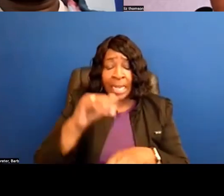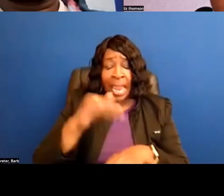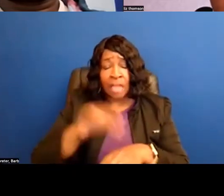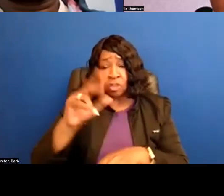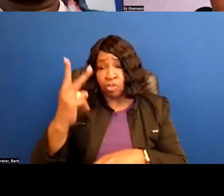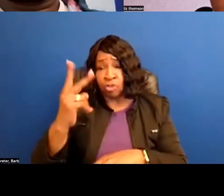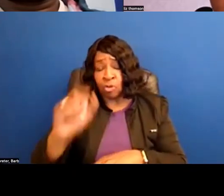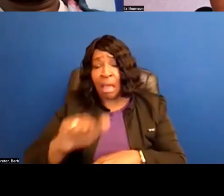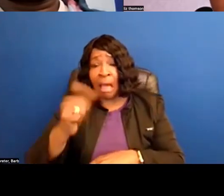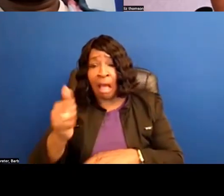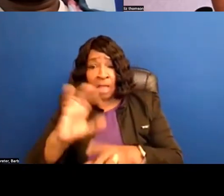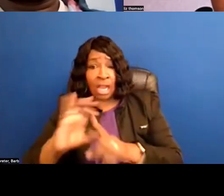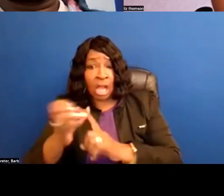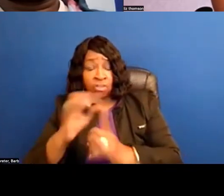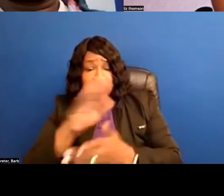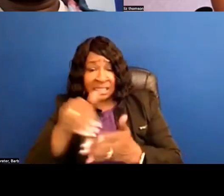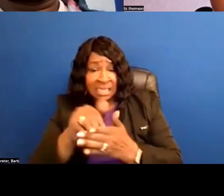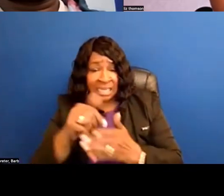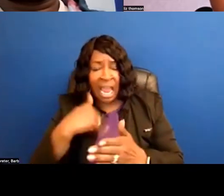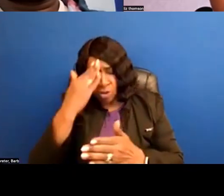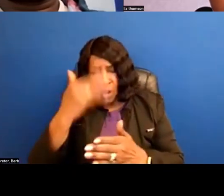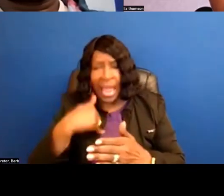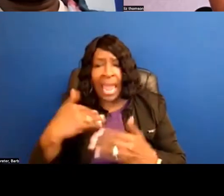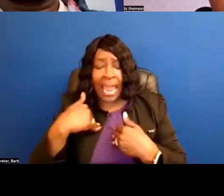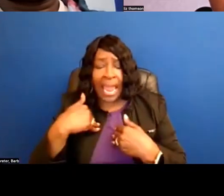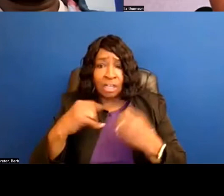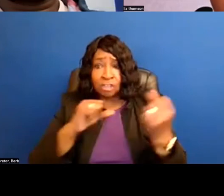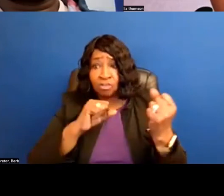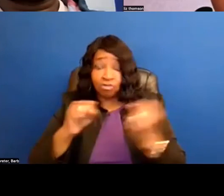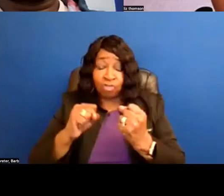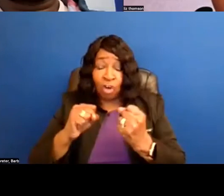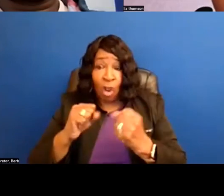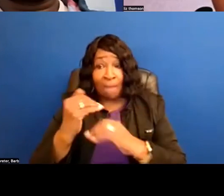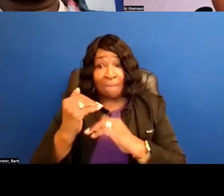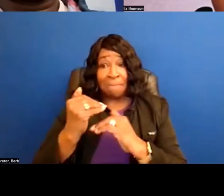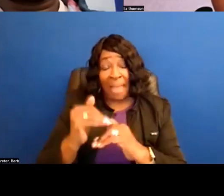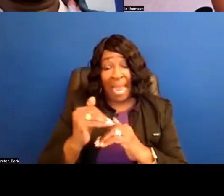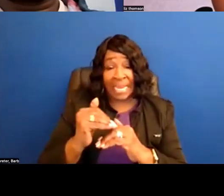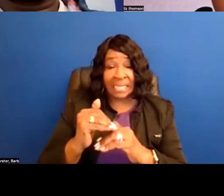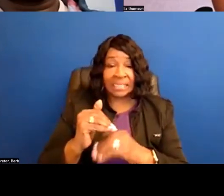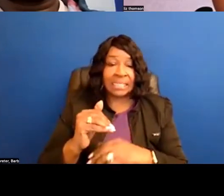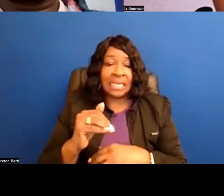I knew I had a pretty strong bias. So I had to really fit that into check.